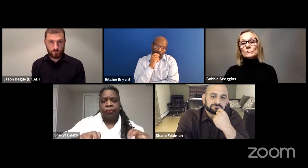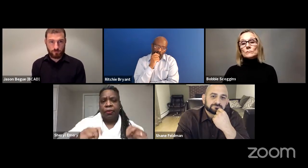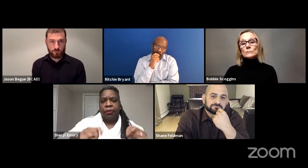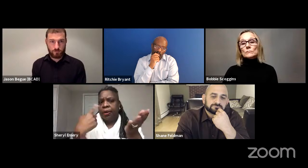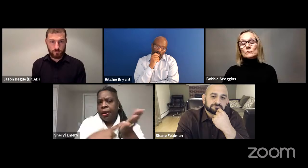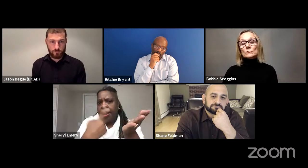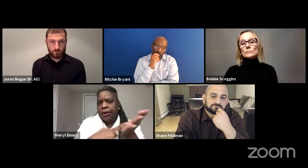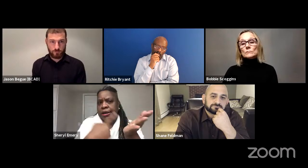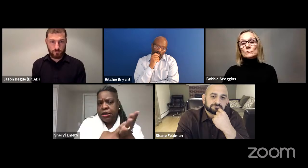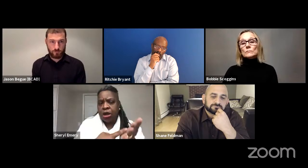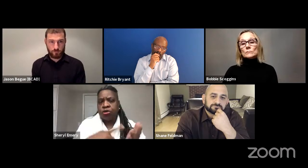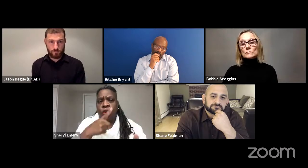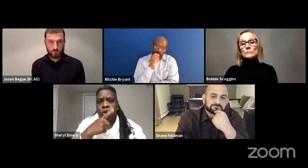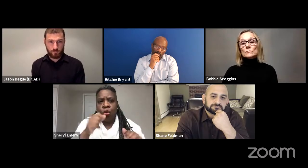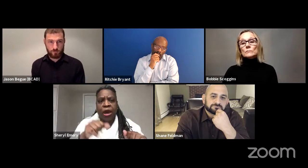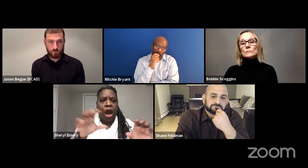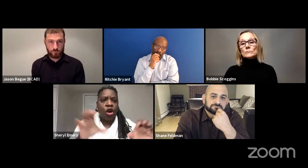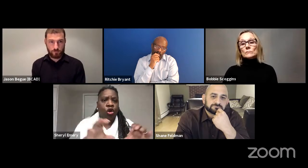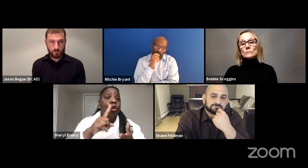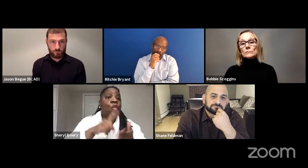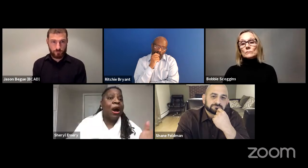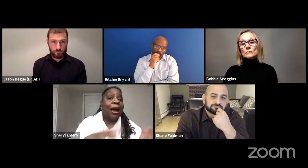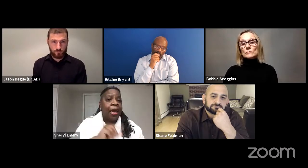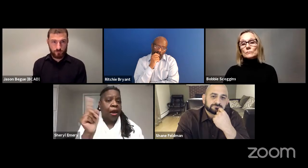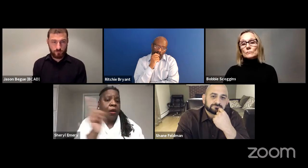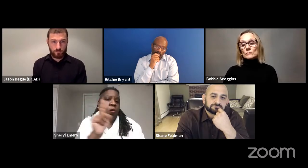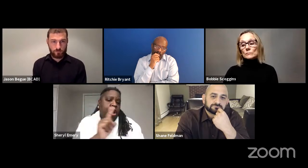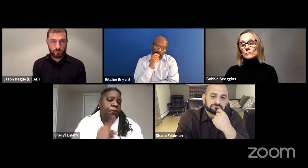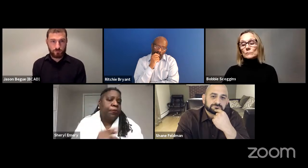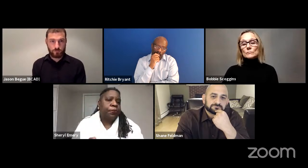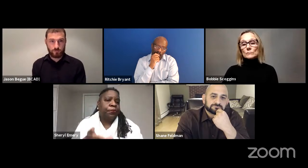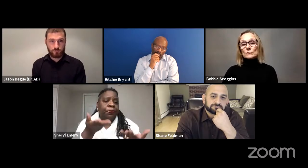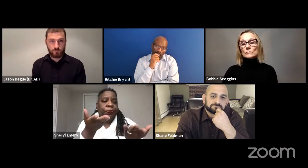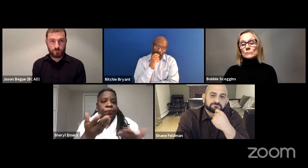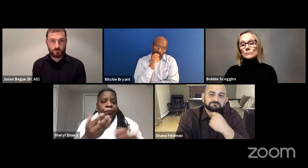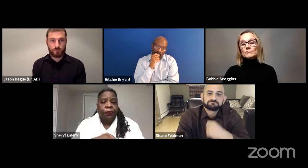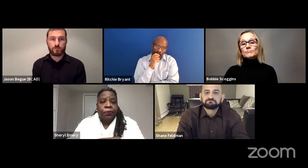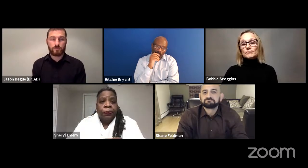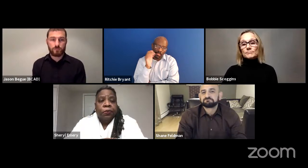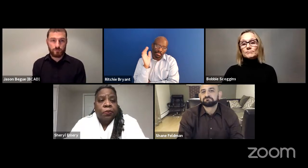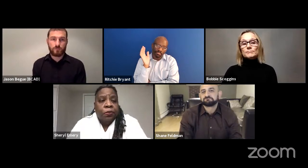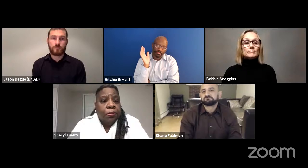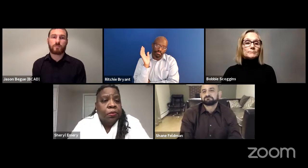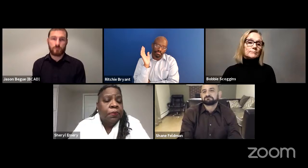important that we sit down and have some conversations about who can do what and where in the field